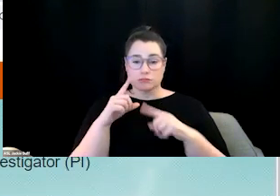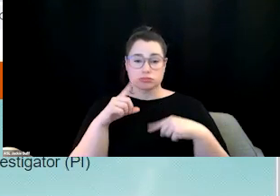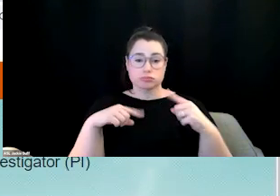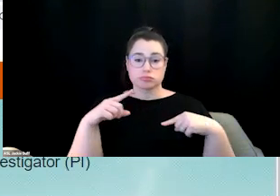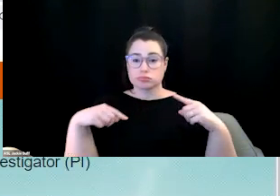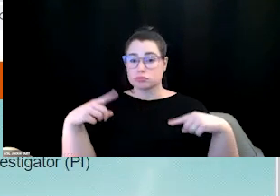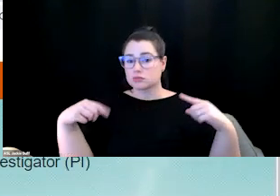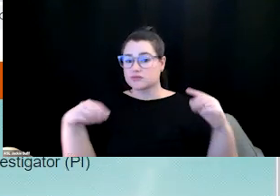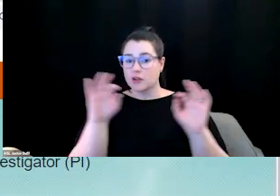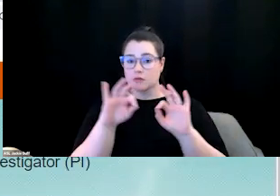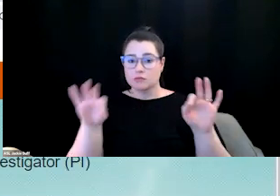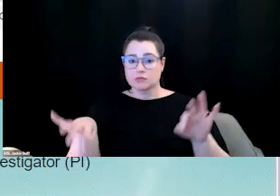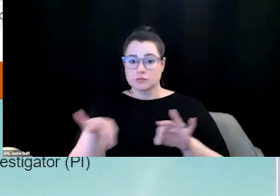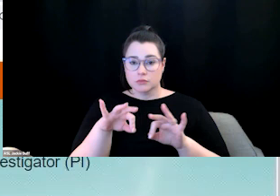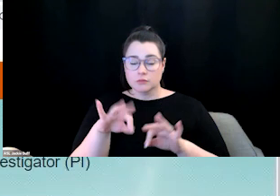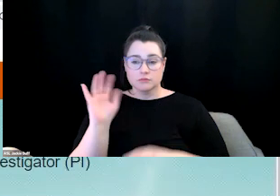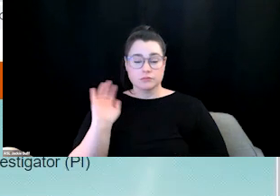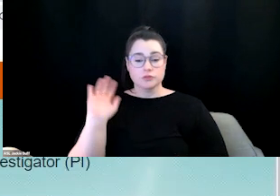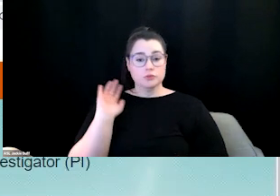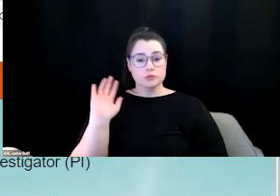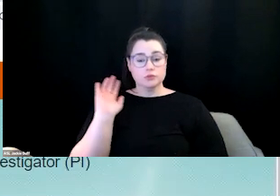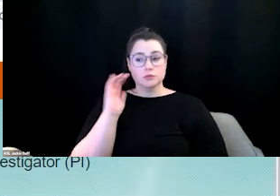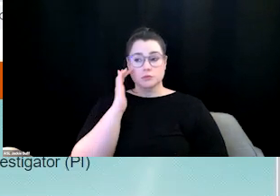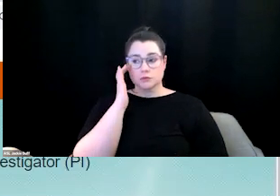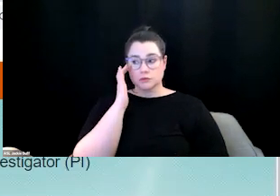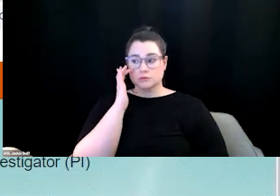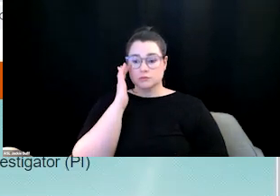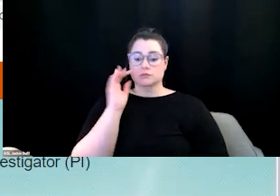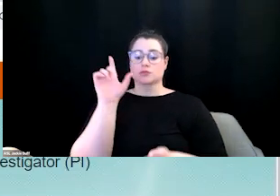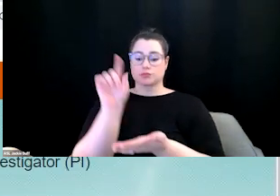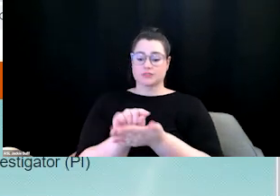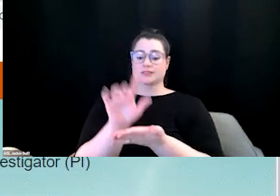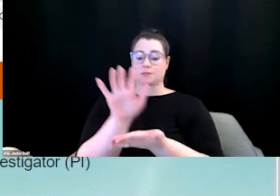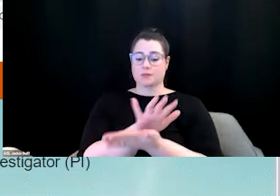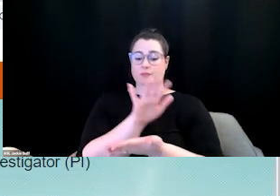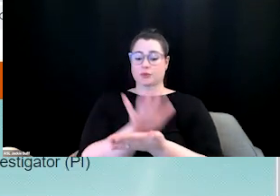A lot of times in the old days, it used to be a printed paper, and someone scanned it with a signature.